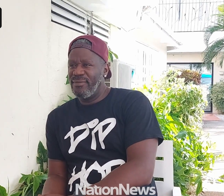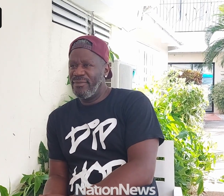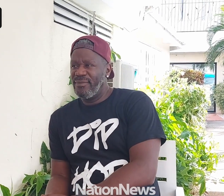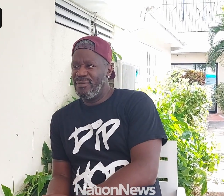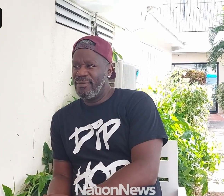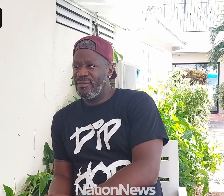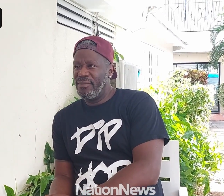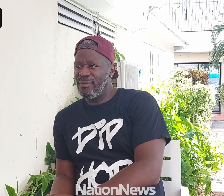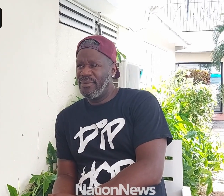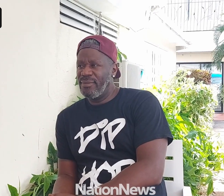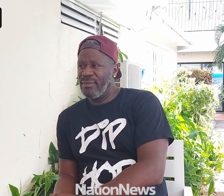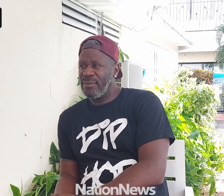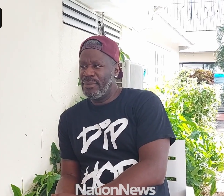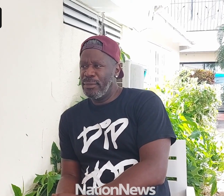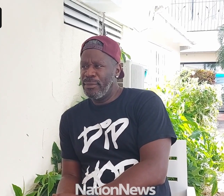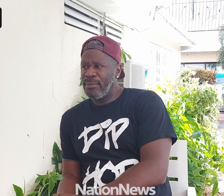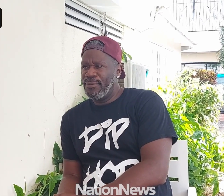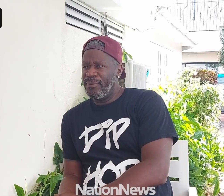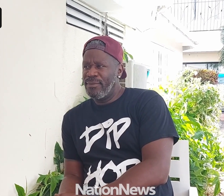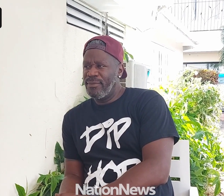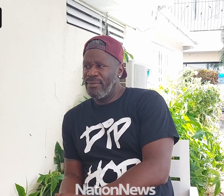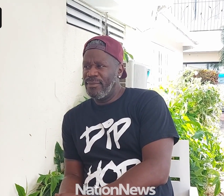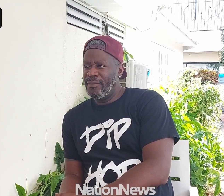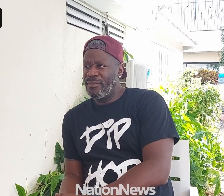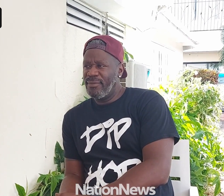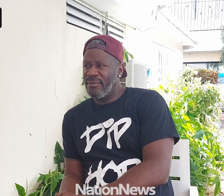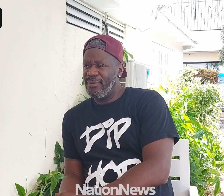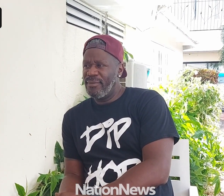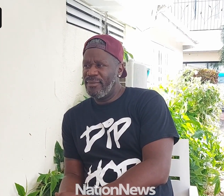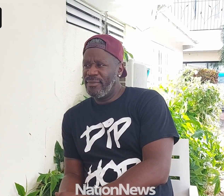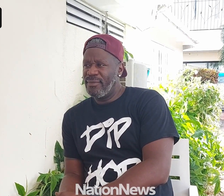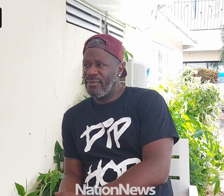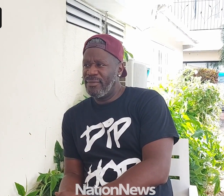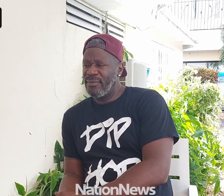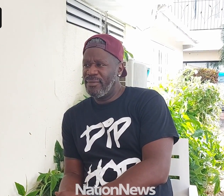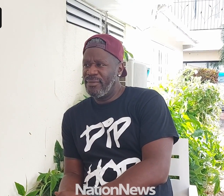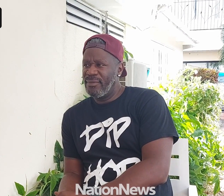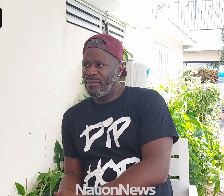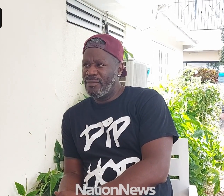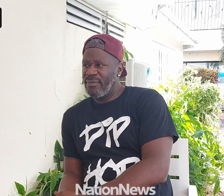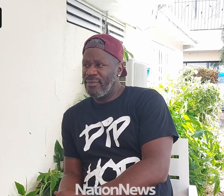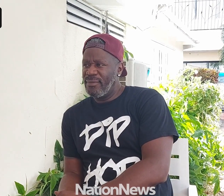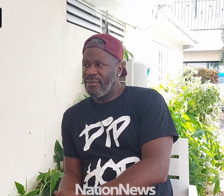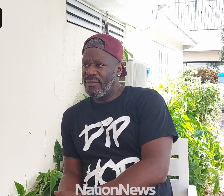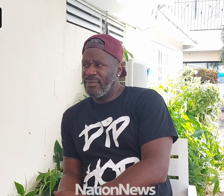Barbados what um what do you think or what have you been told has is the biggest issue